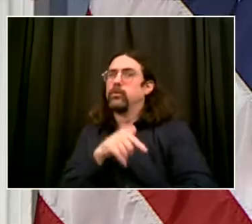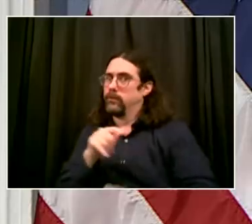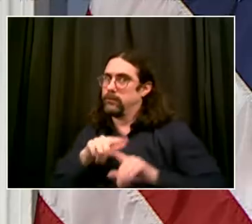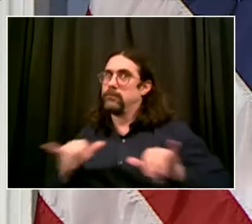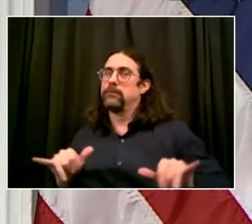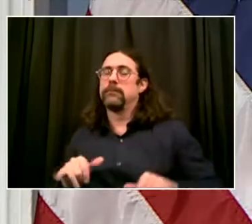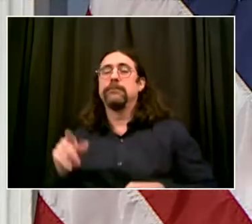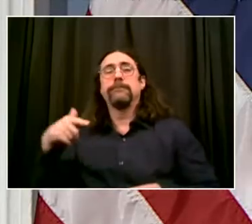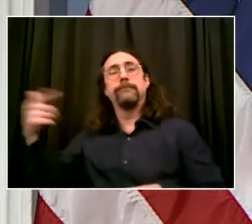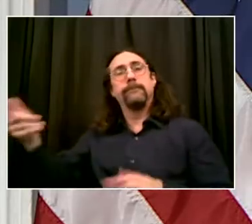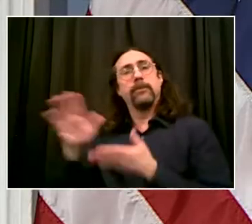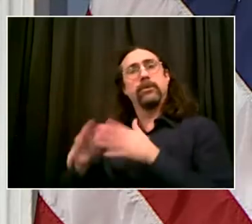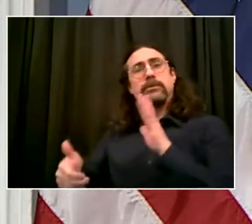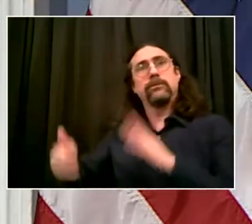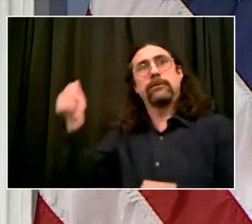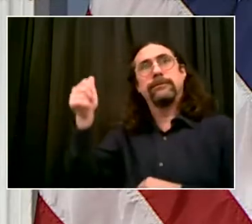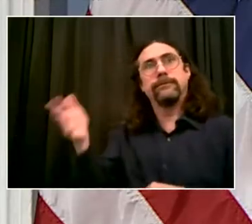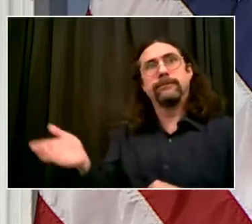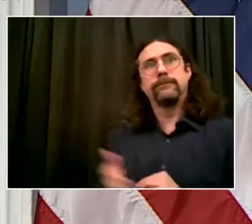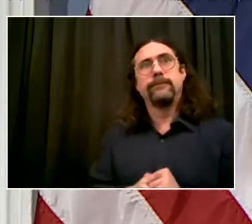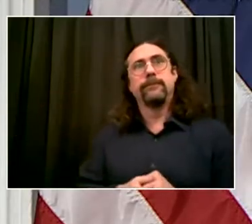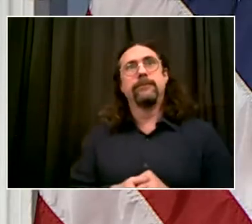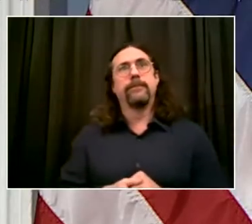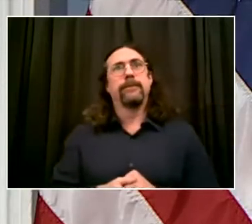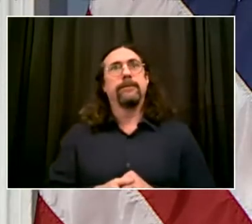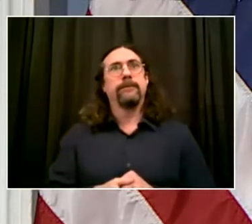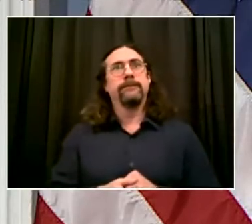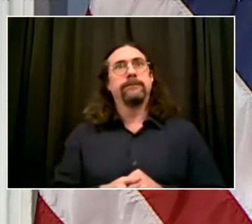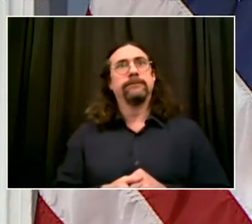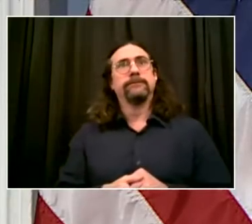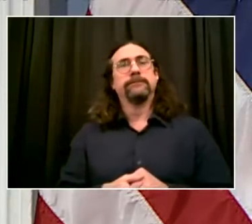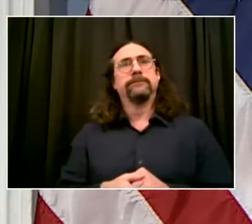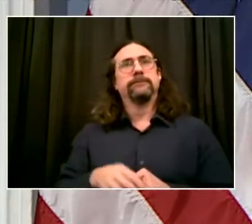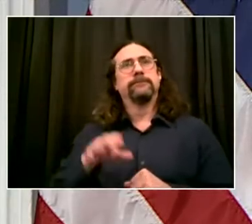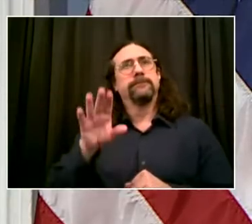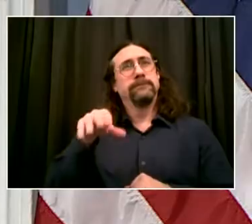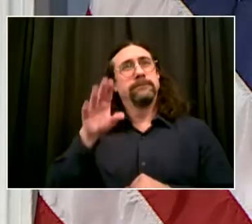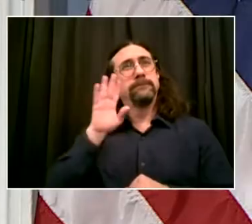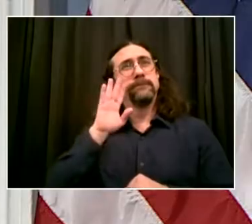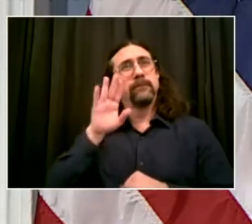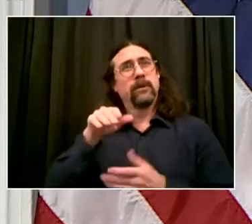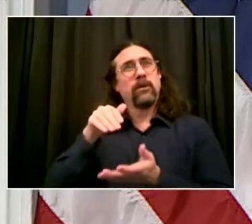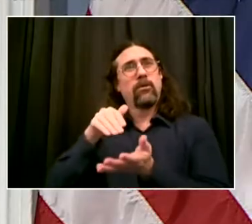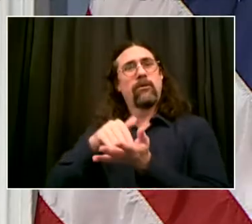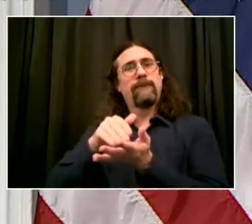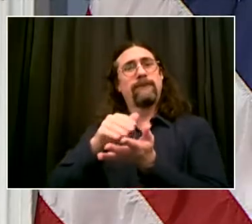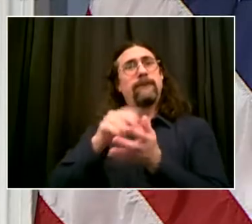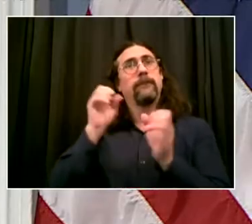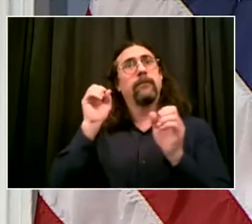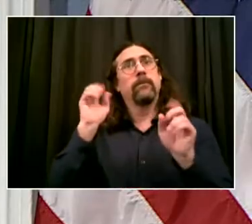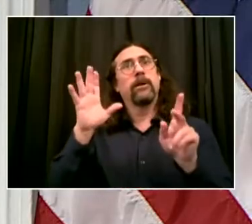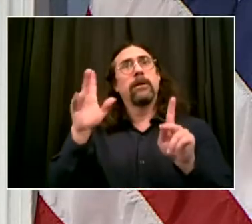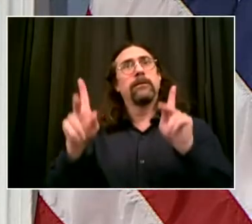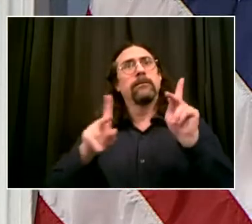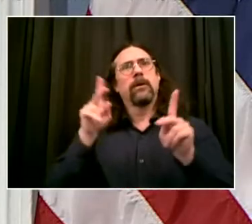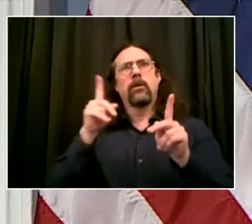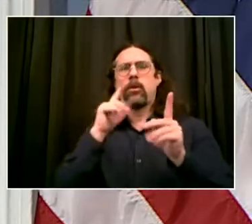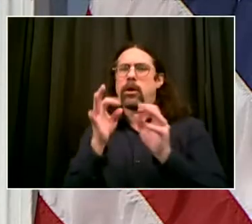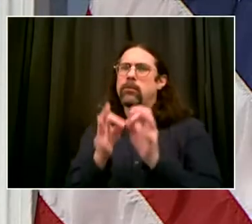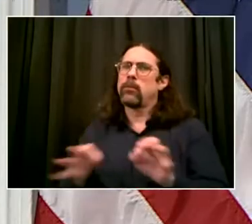ALONG THE WAY. CHANCELLOR? PEOPLE VOBIOUSLY THINK ABOUT GRADES AS